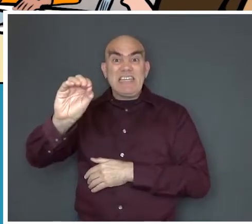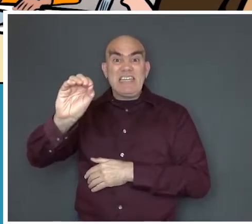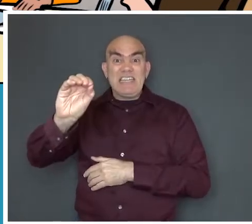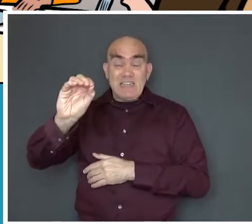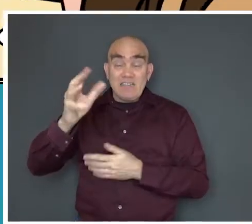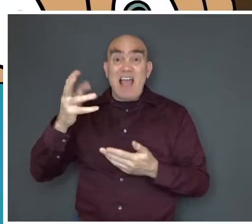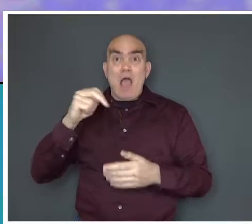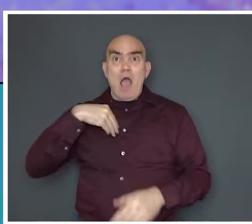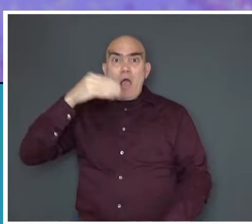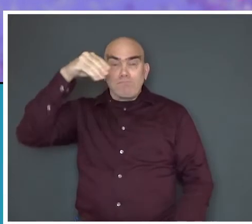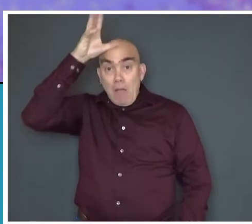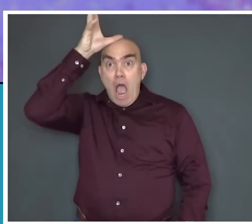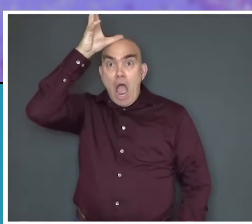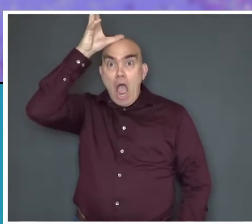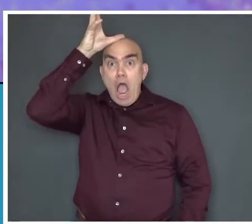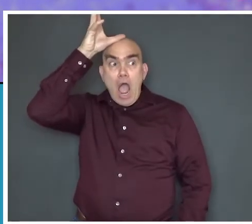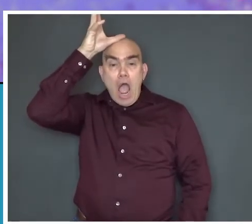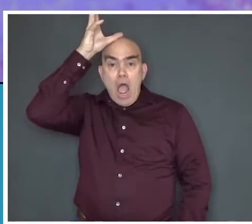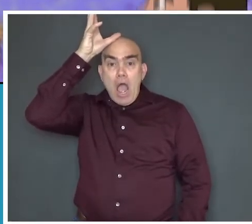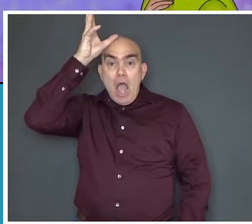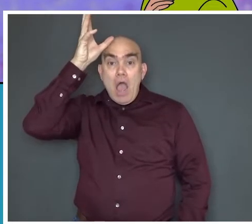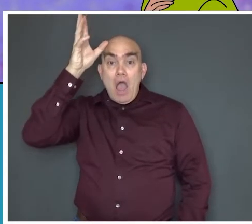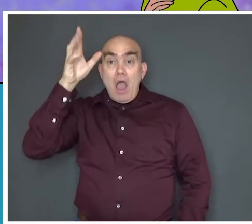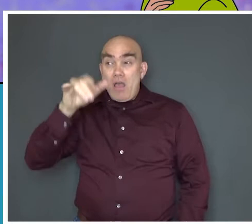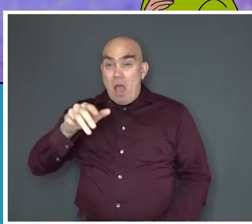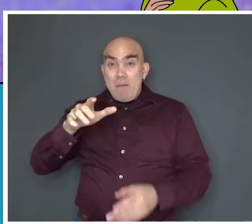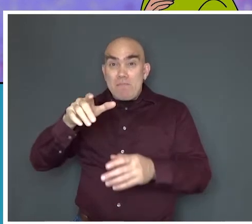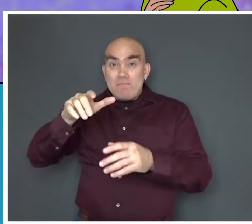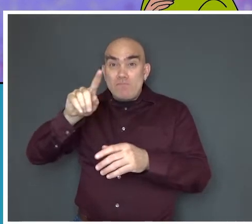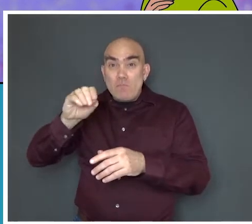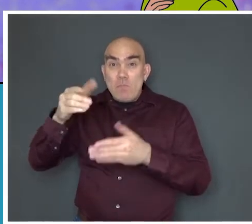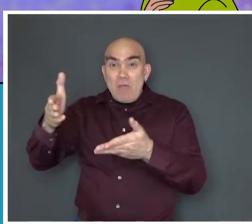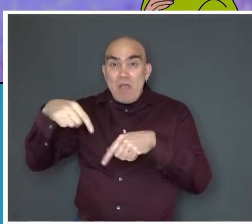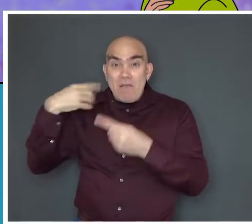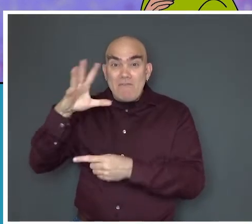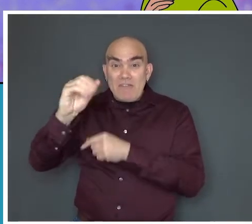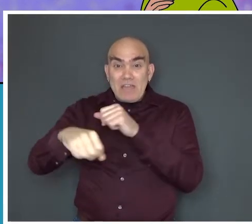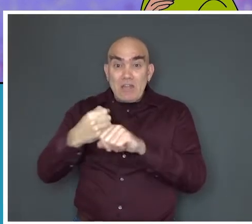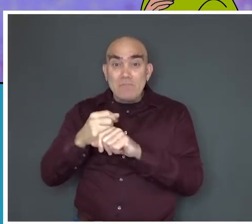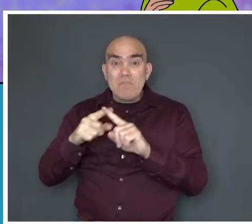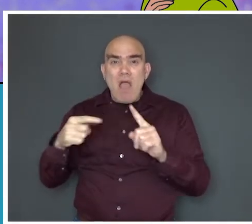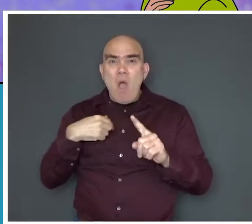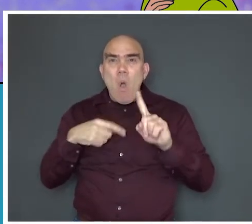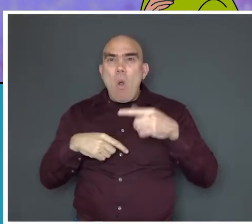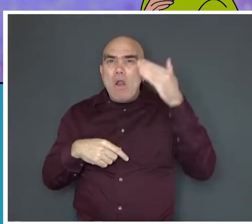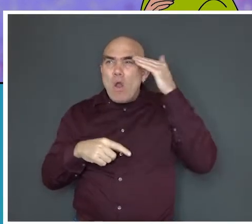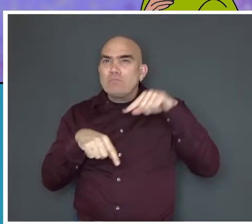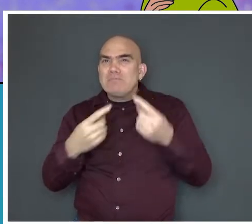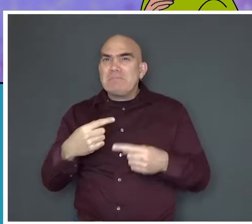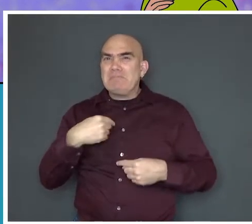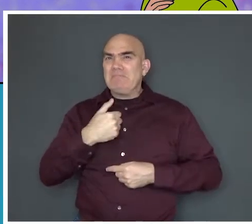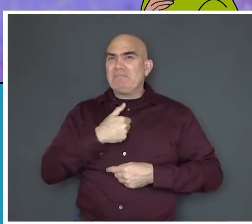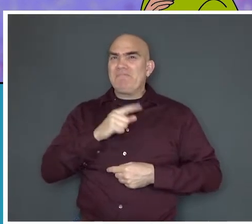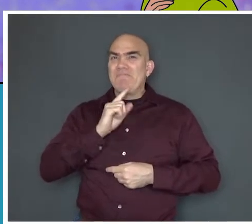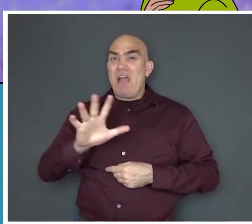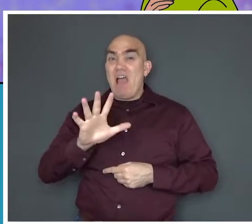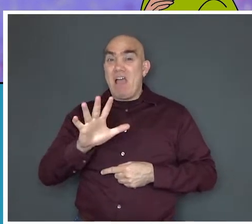and then it hit me. This place has been around for 50 years, but I've only known about it since I was five.